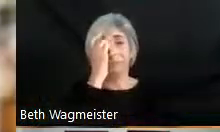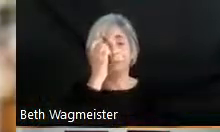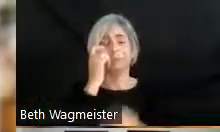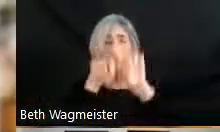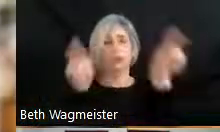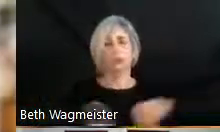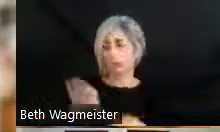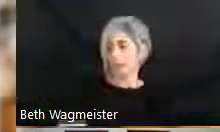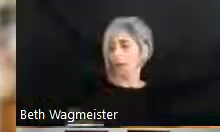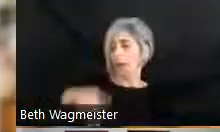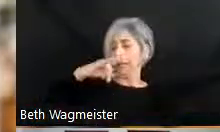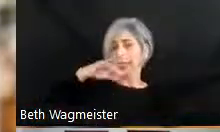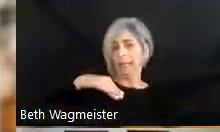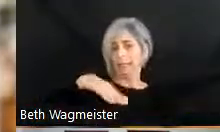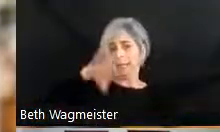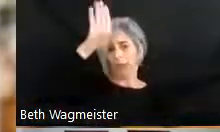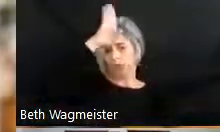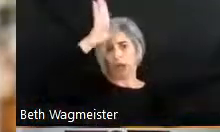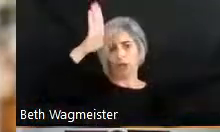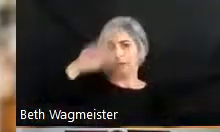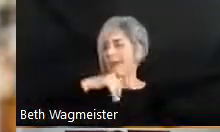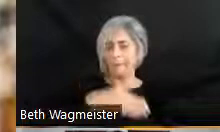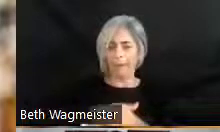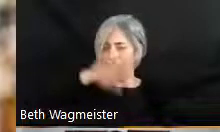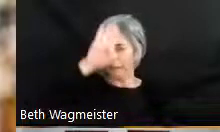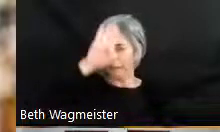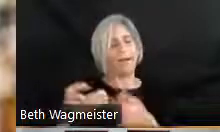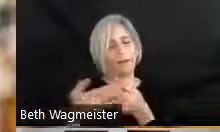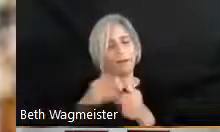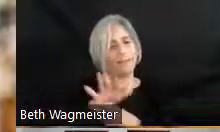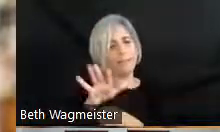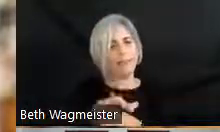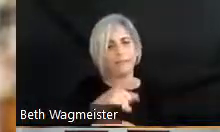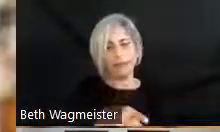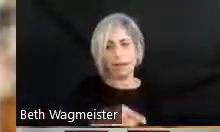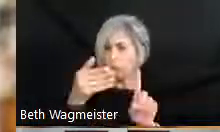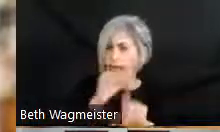in a shark costume. Not baby shark, but close enough. I like to remind people to say baby